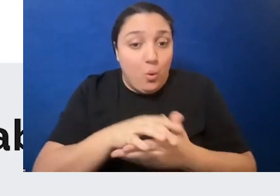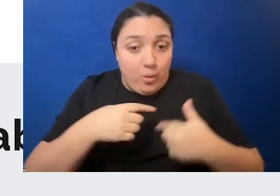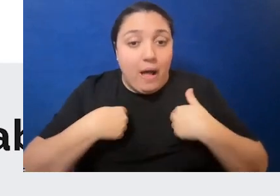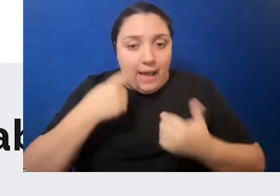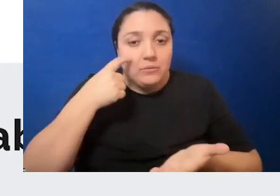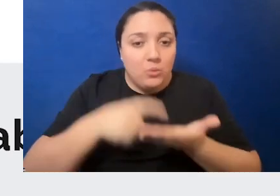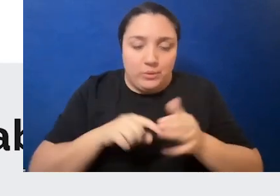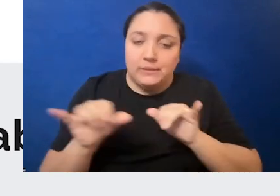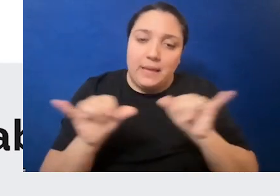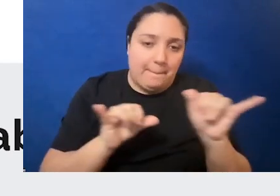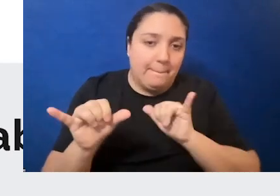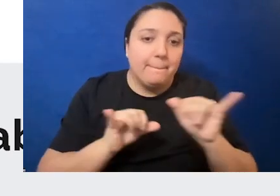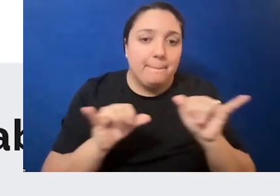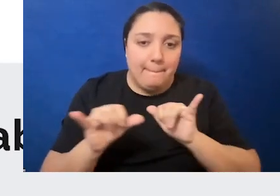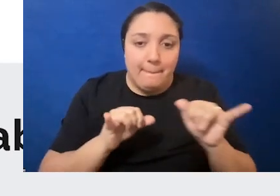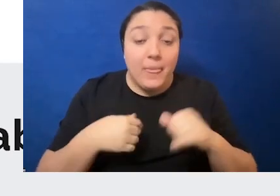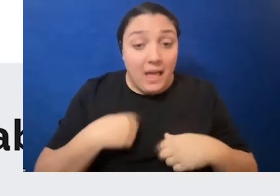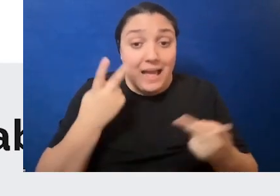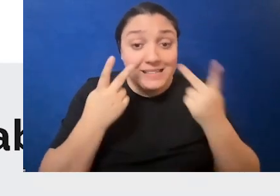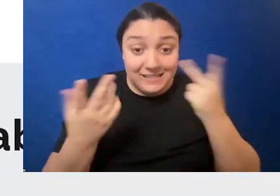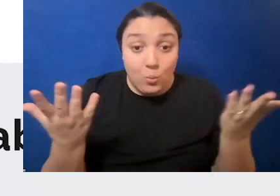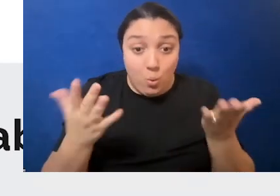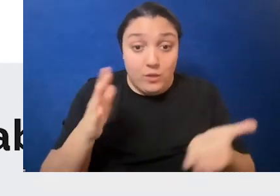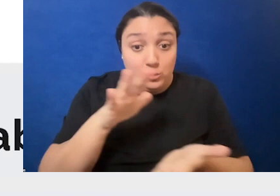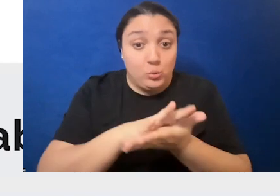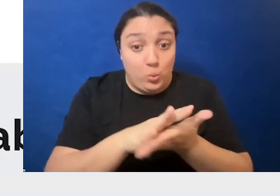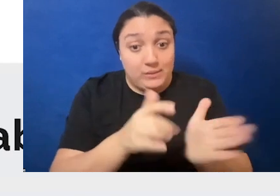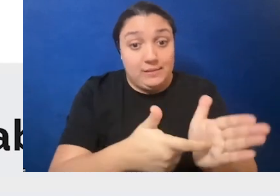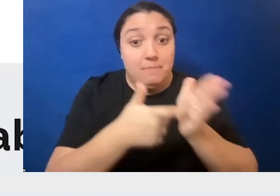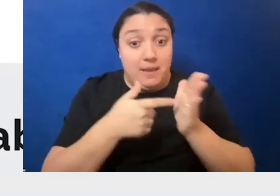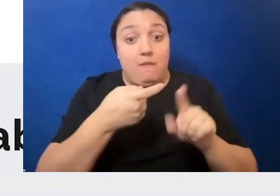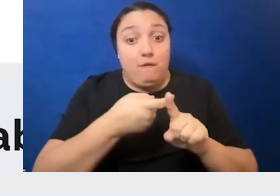WHAT WE ARE SEEING IN SCHOOLS. I SEE WHAT THE SCHOOLS ARE DEMANDING REALLY OF THE STUDENTS